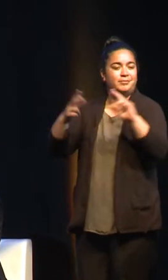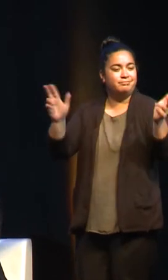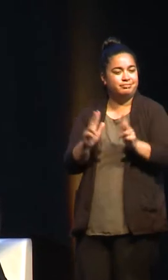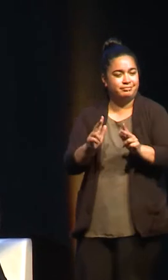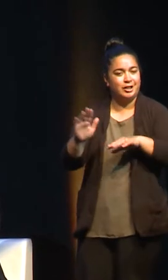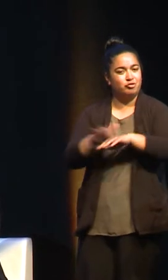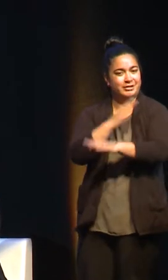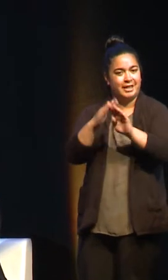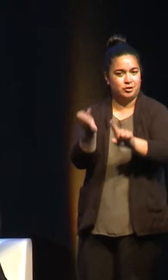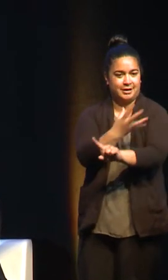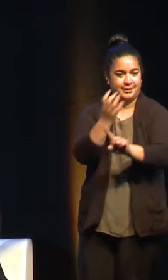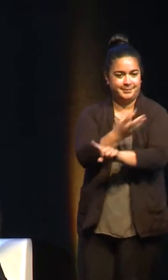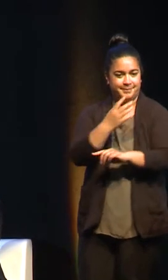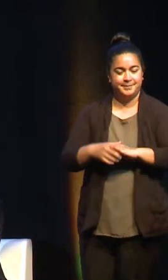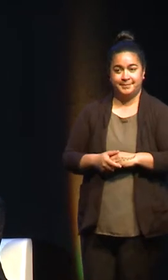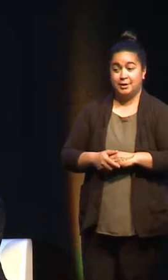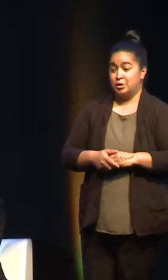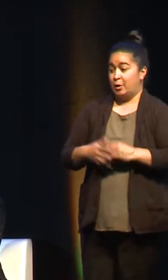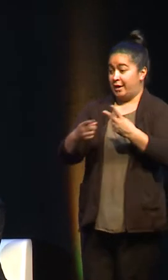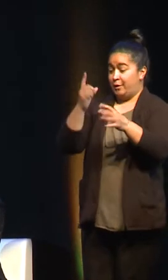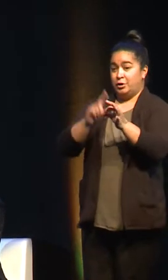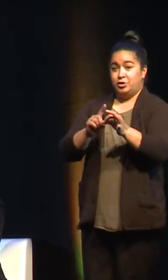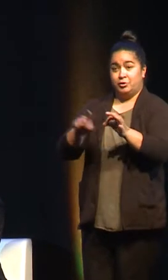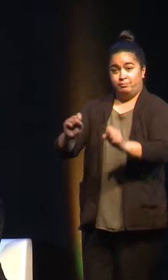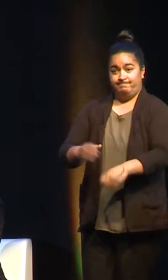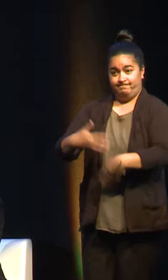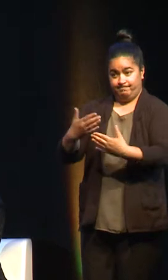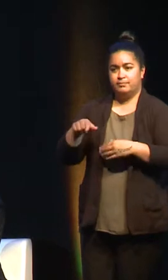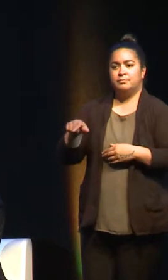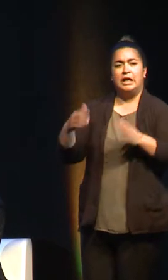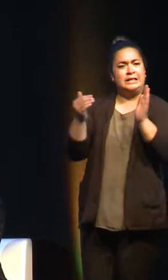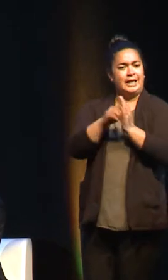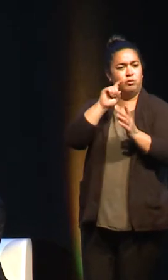Jehan: David someone asks on Slido, is Z really going to transition out of petrol in the next